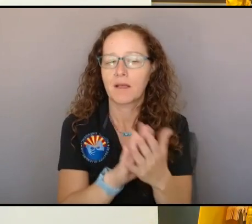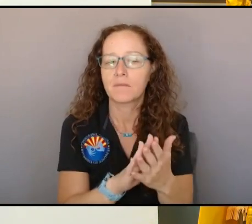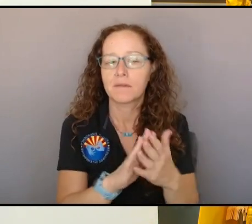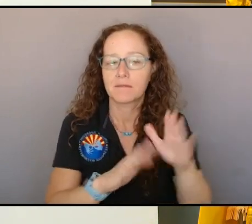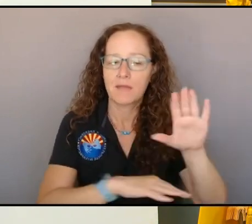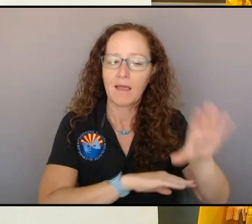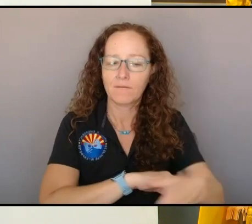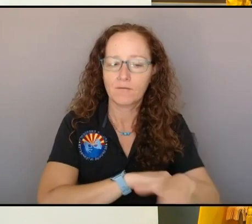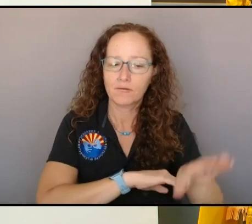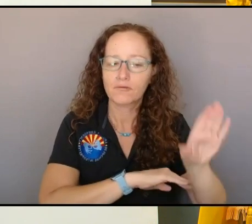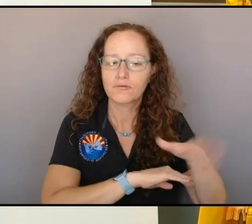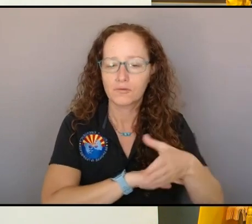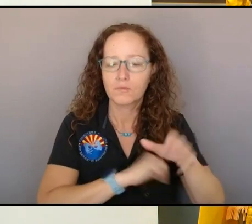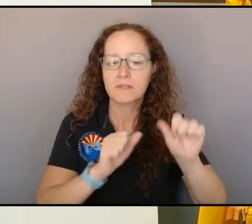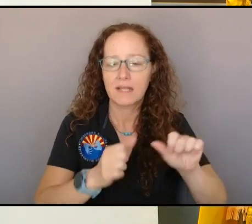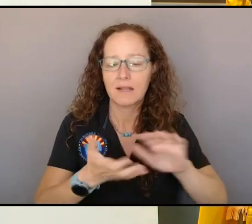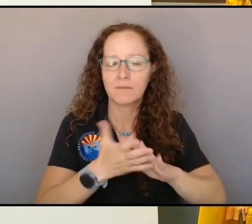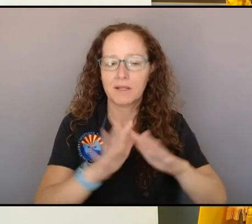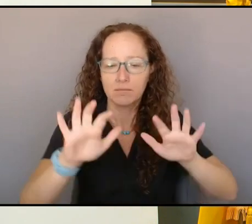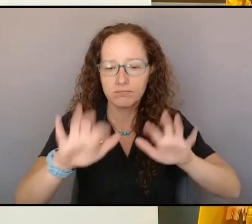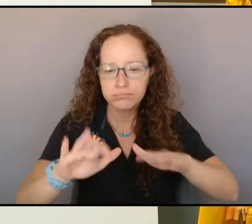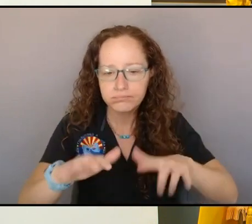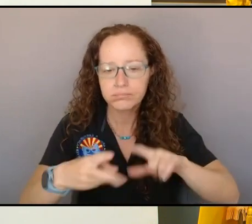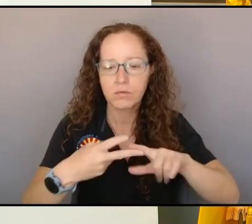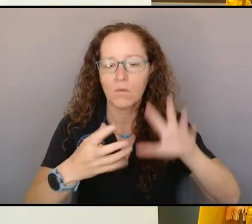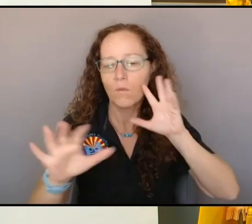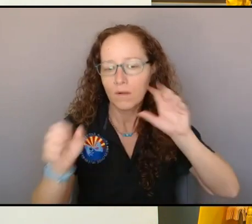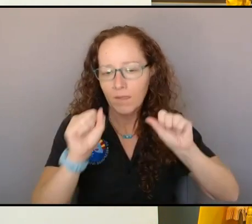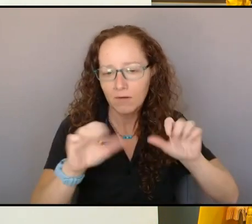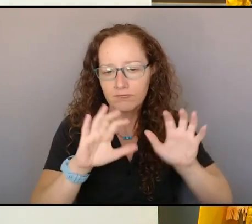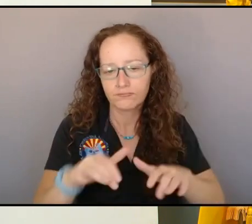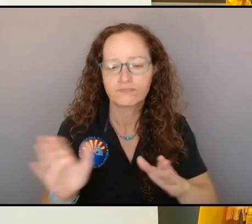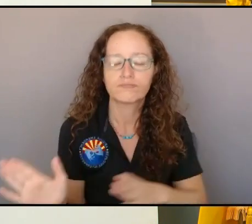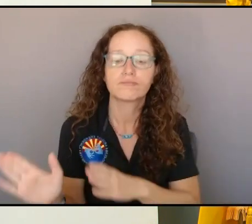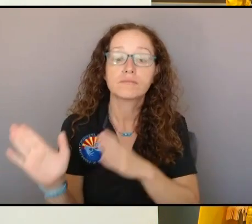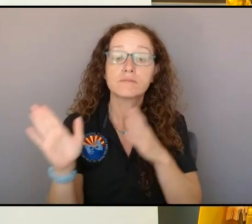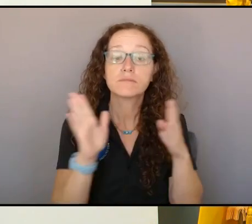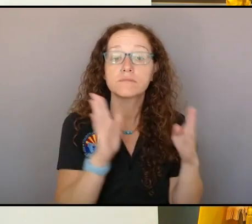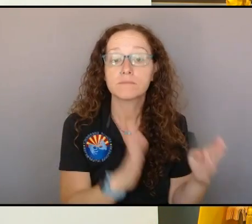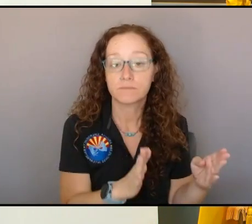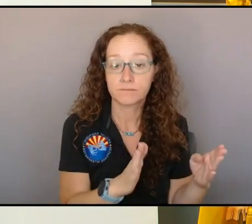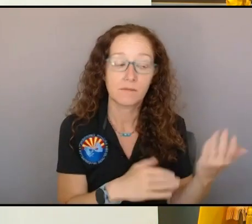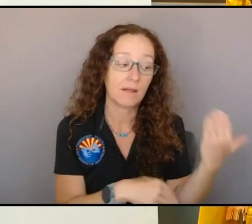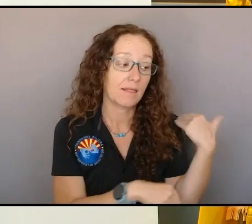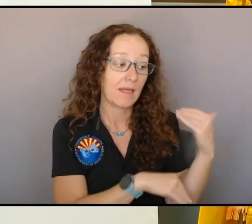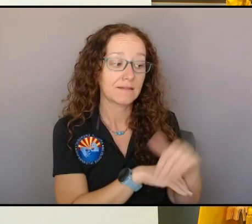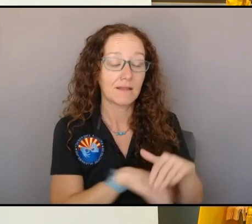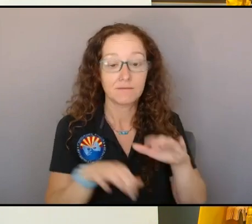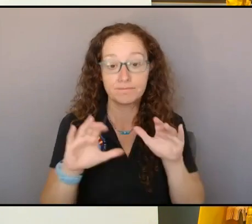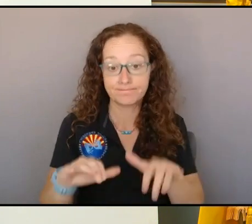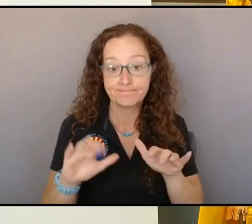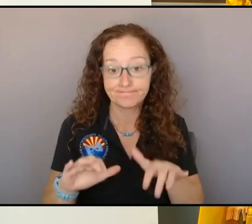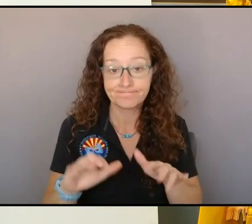we're going to see here is a look at last night's precipitation or yesterday's precipitation. Remember